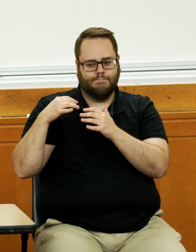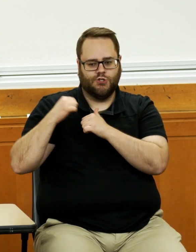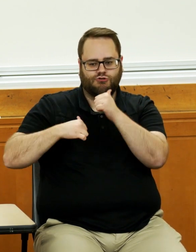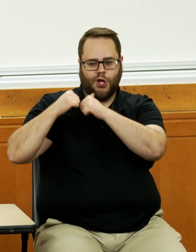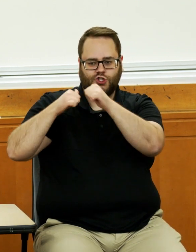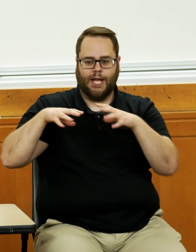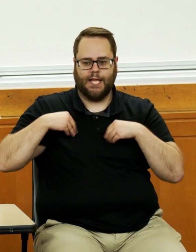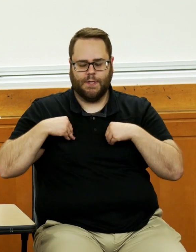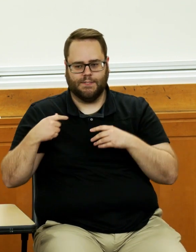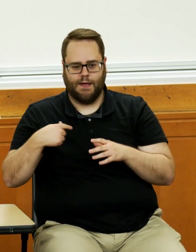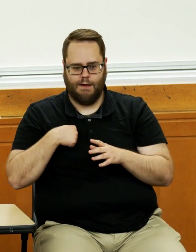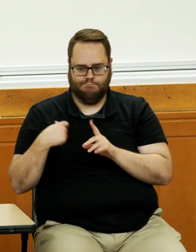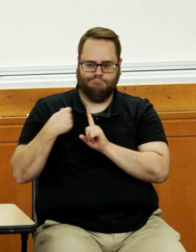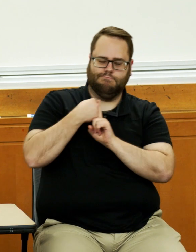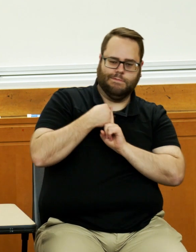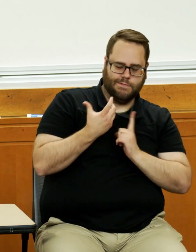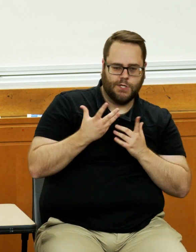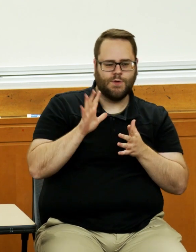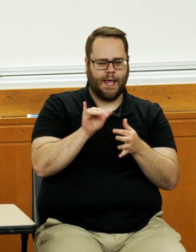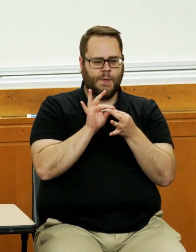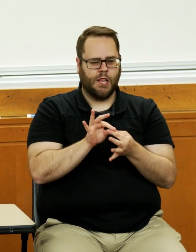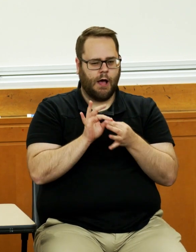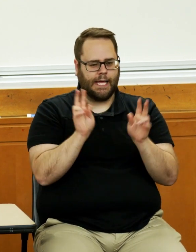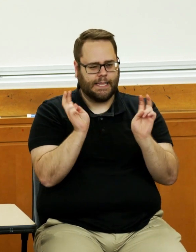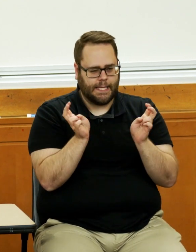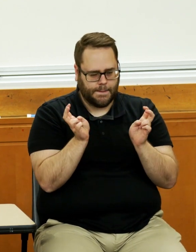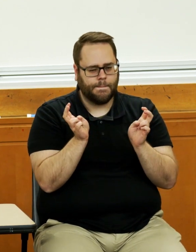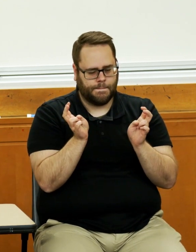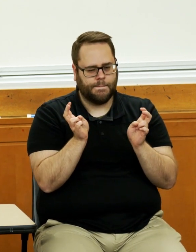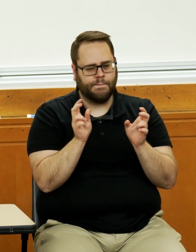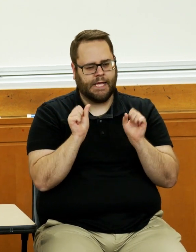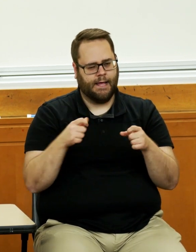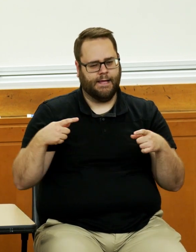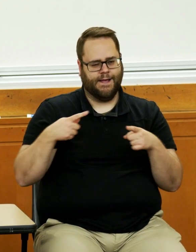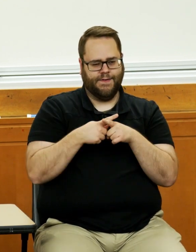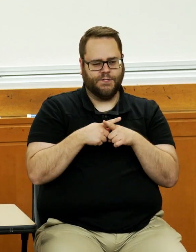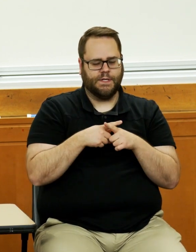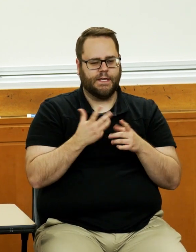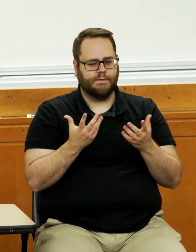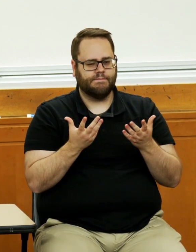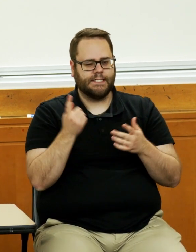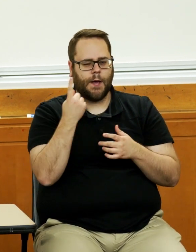So, the belonging theme bothered me because it conflicted with the kind of unspoken, personal